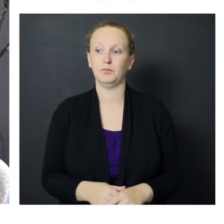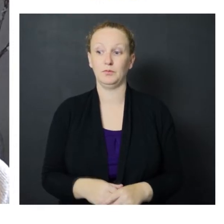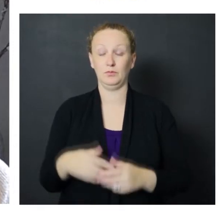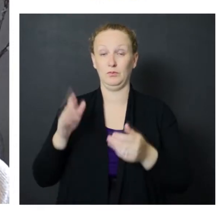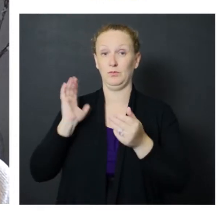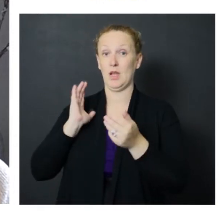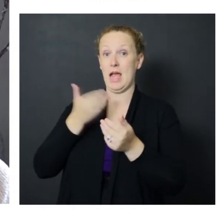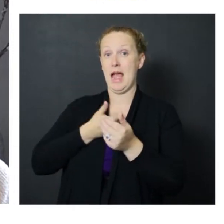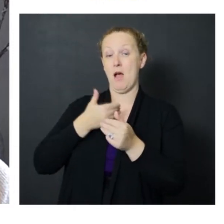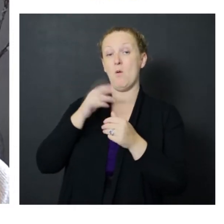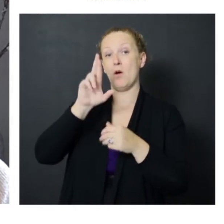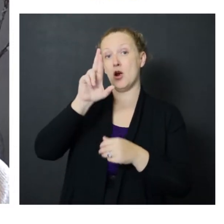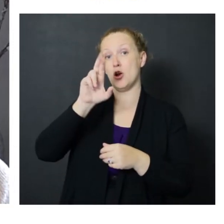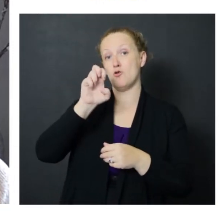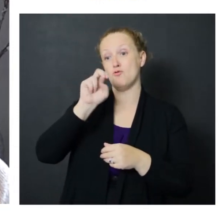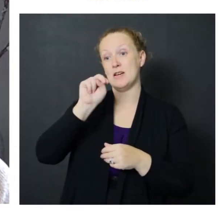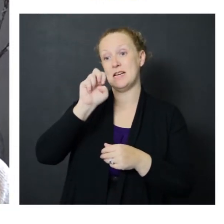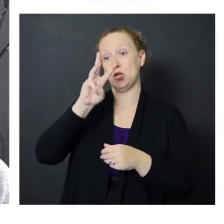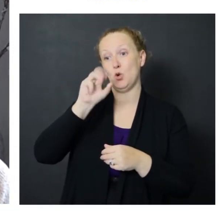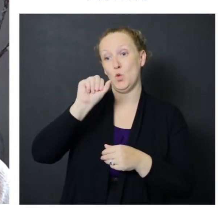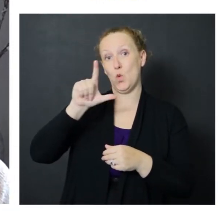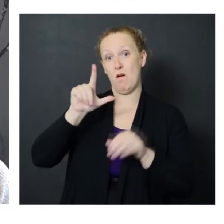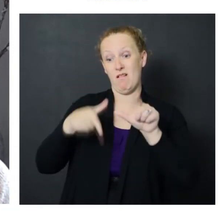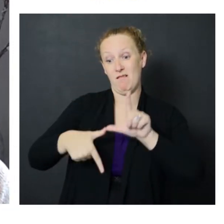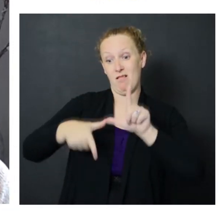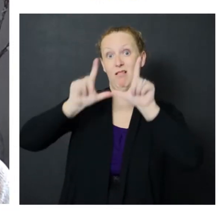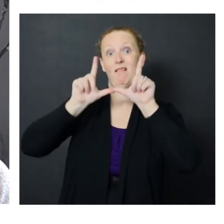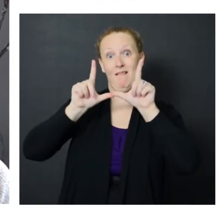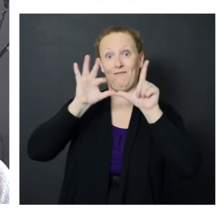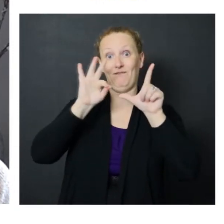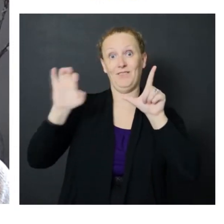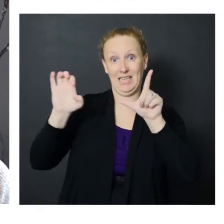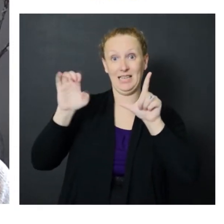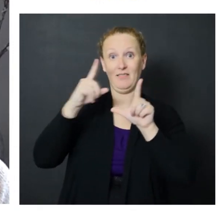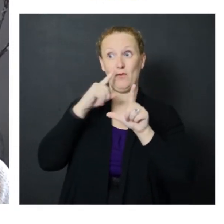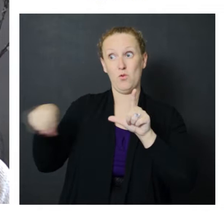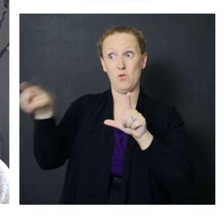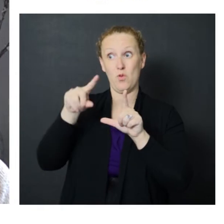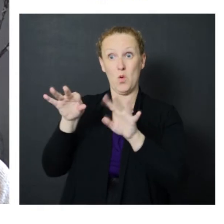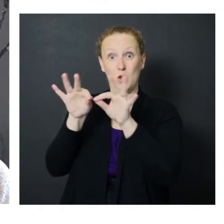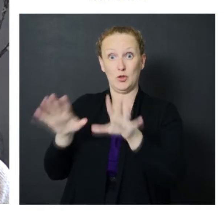we reduce our renewal fee to certified interpreters because those are the front liners who have